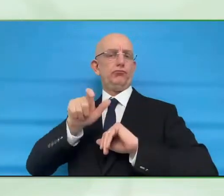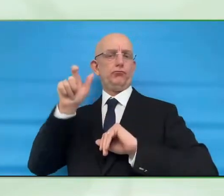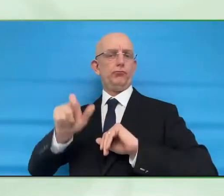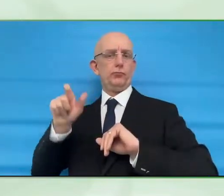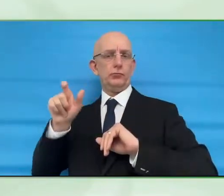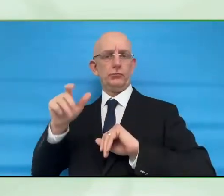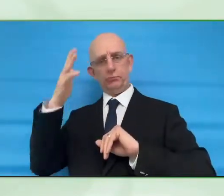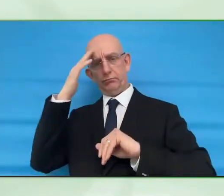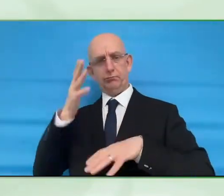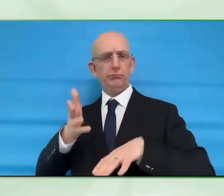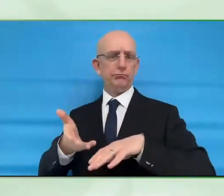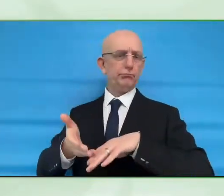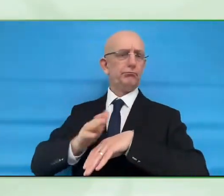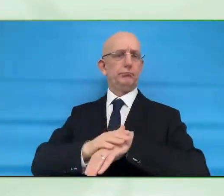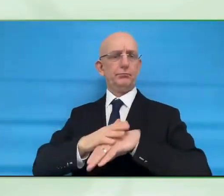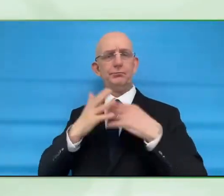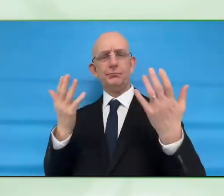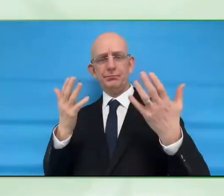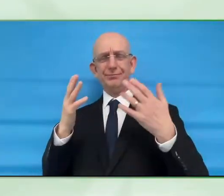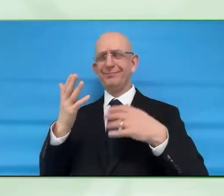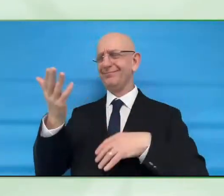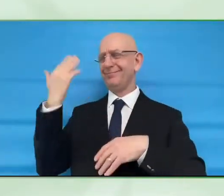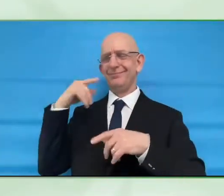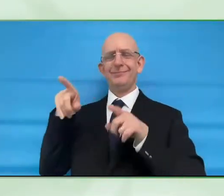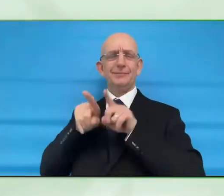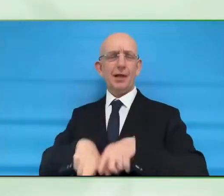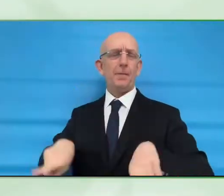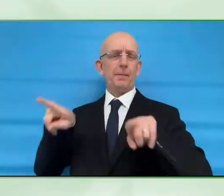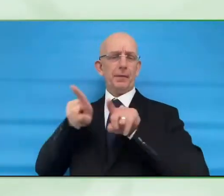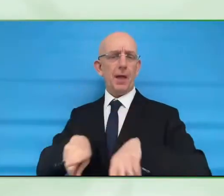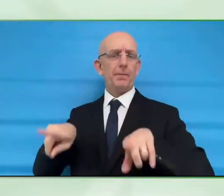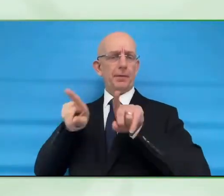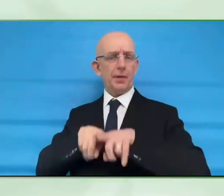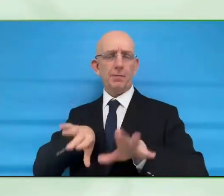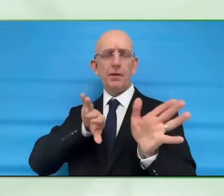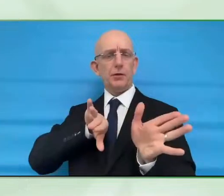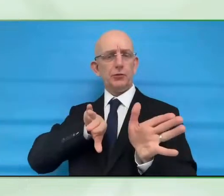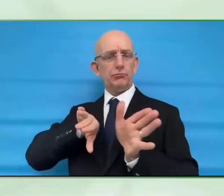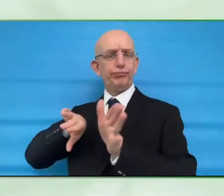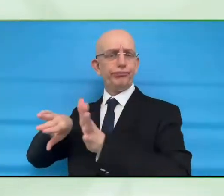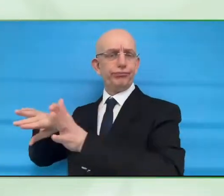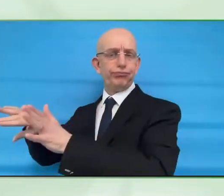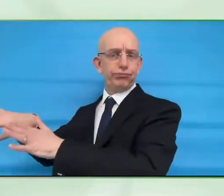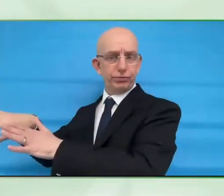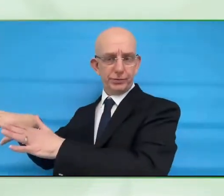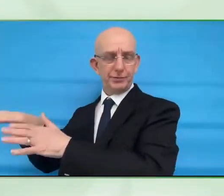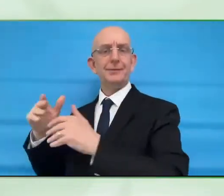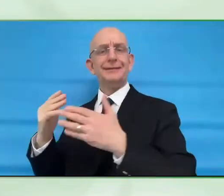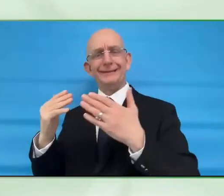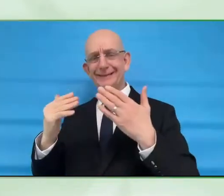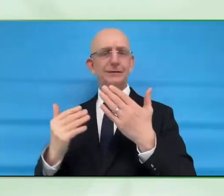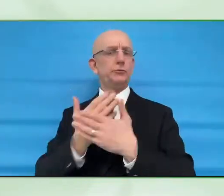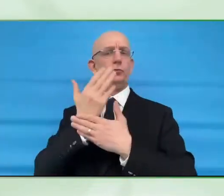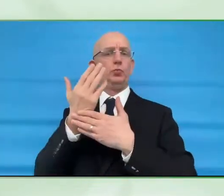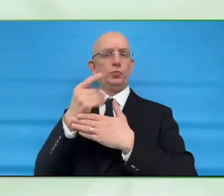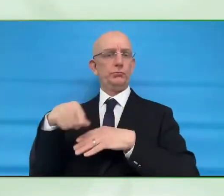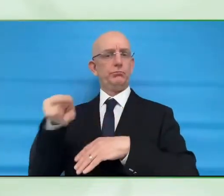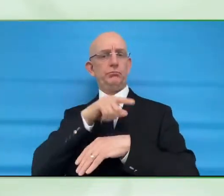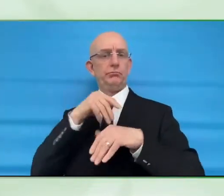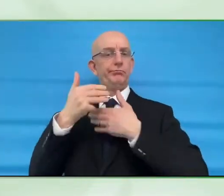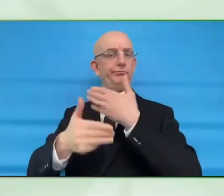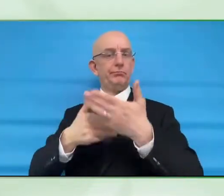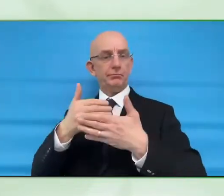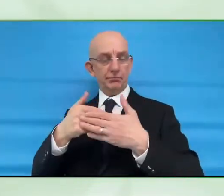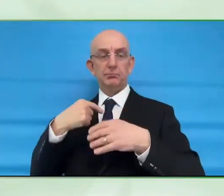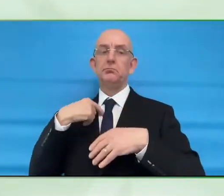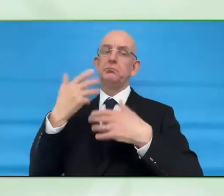I suppose we been able to use a lot of this immersive technology, things